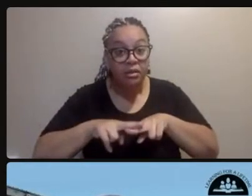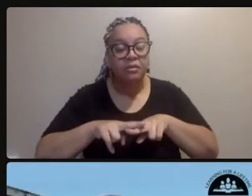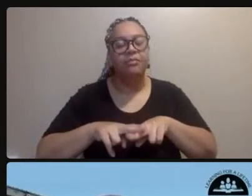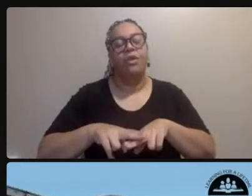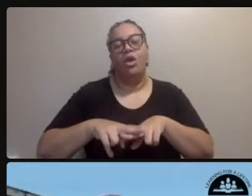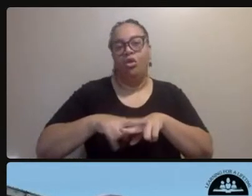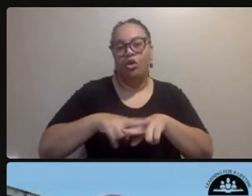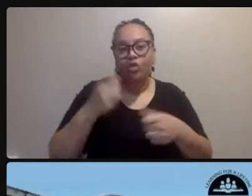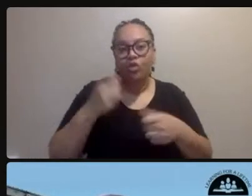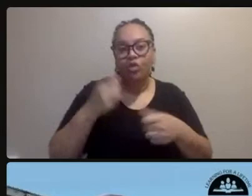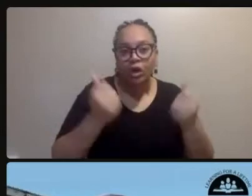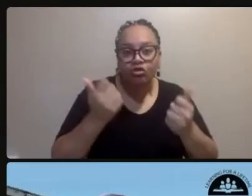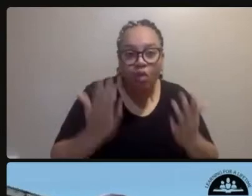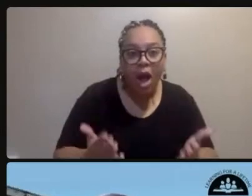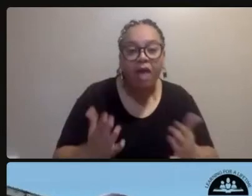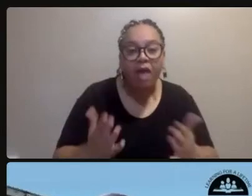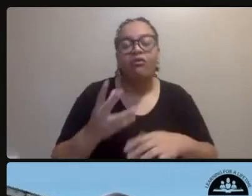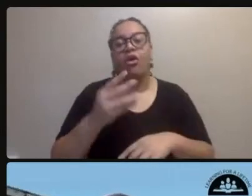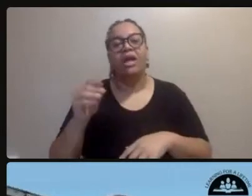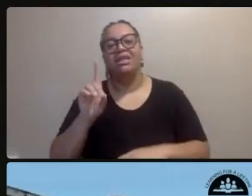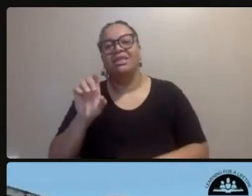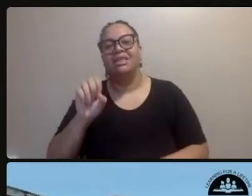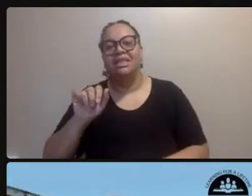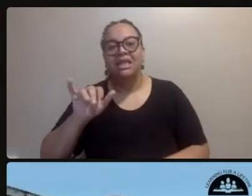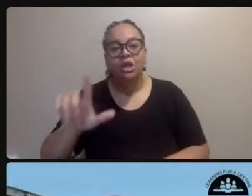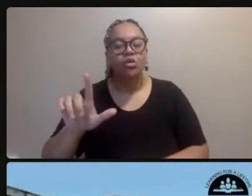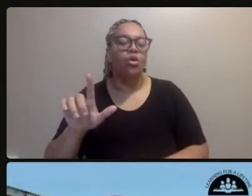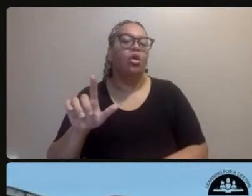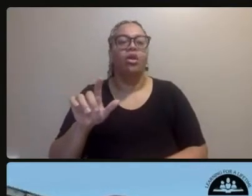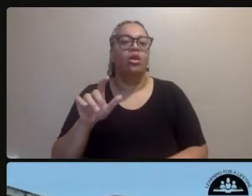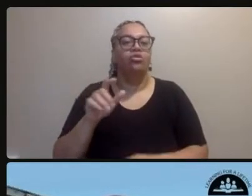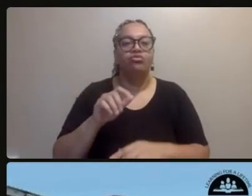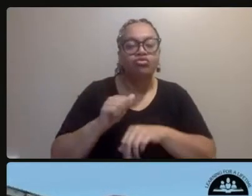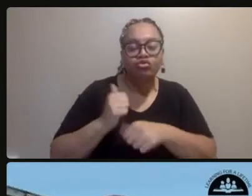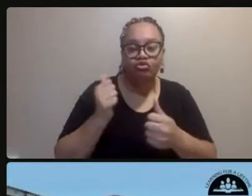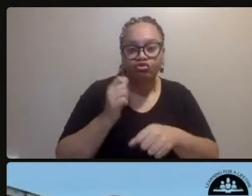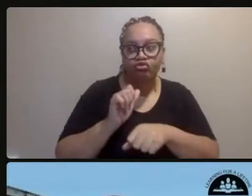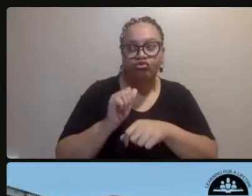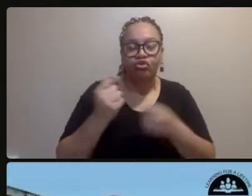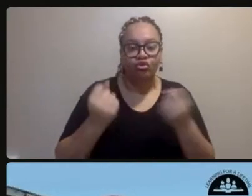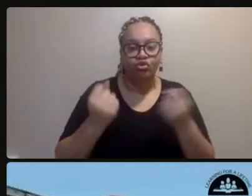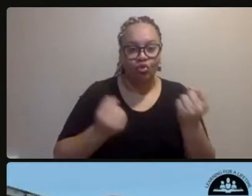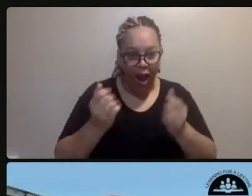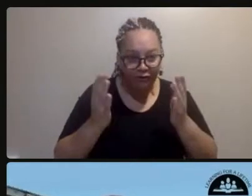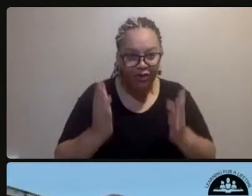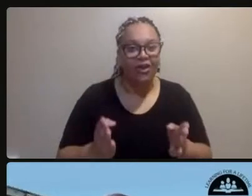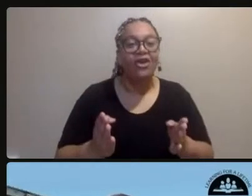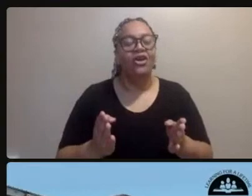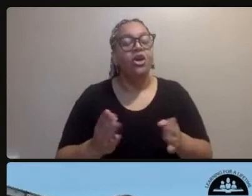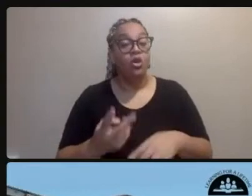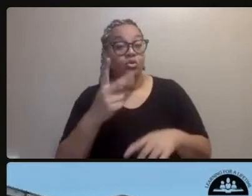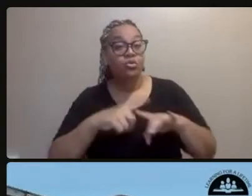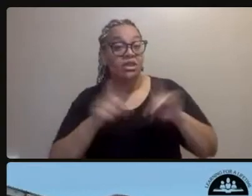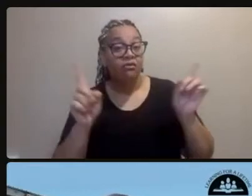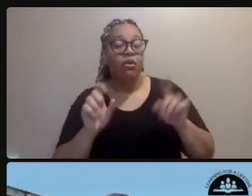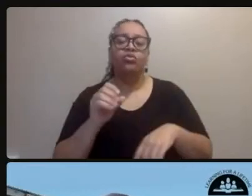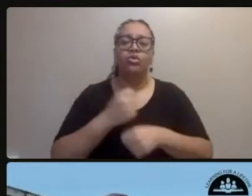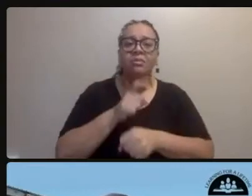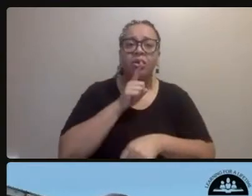ENGINEER THA FULLY PREPARED TO LEAD THIS PARTICULAR TRAIN A TRAIN MET TRAIN DRIVER AND